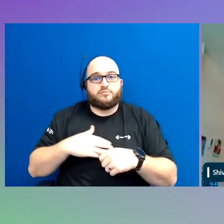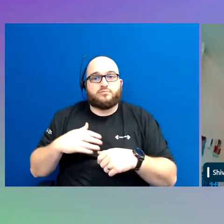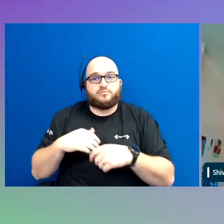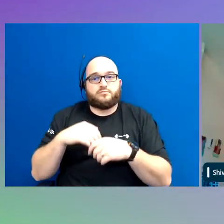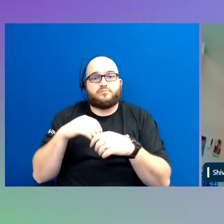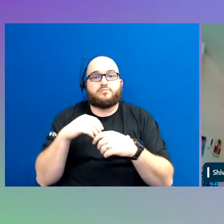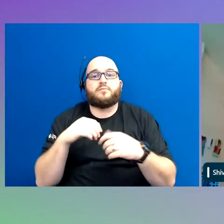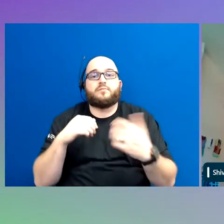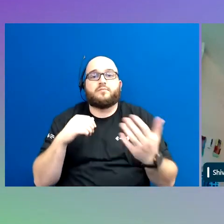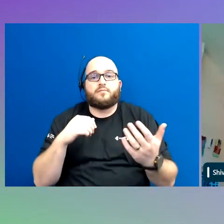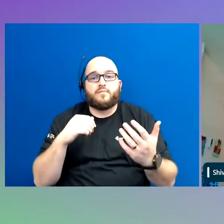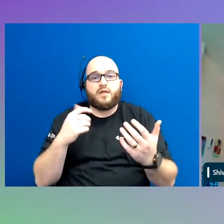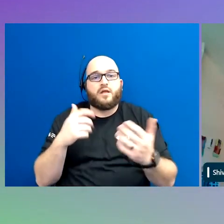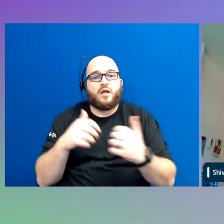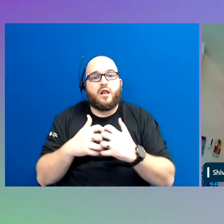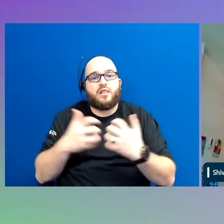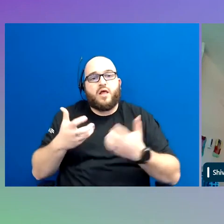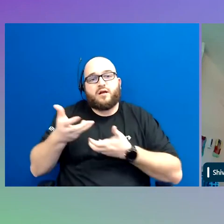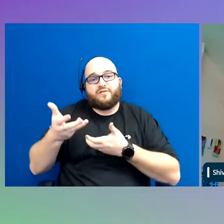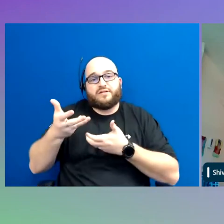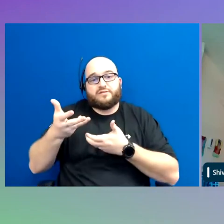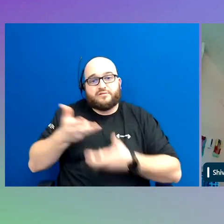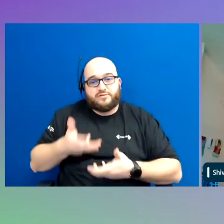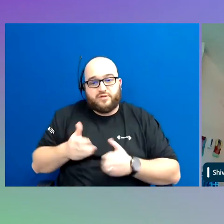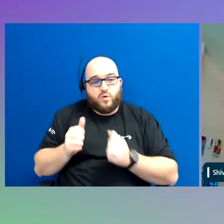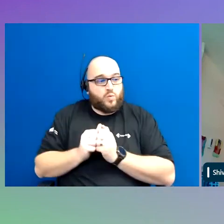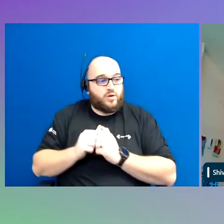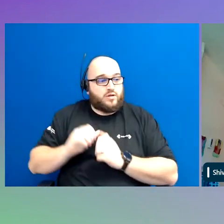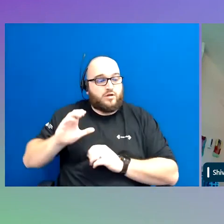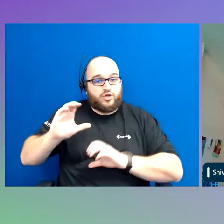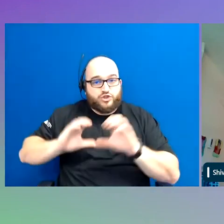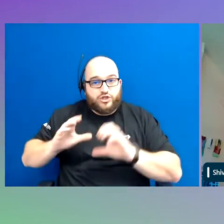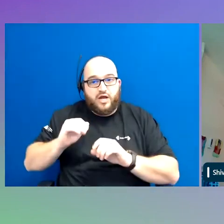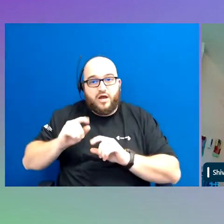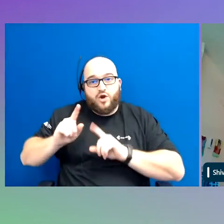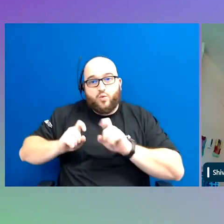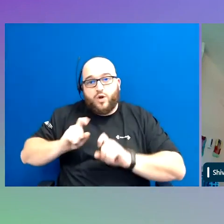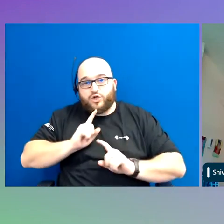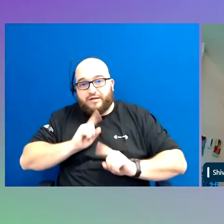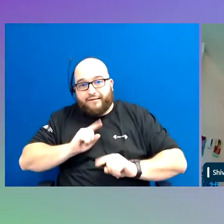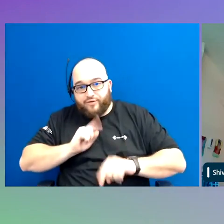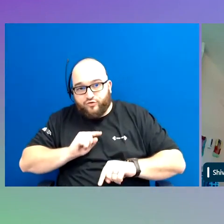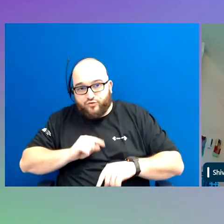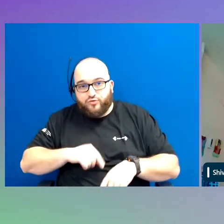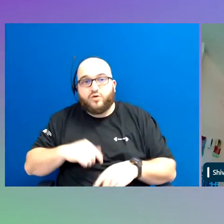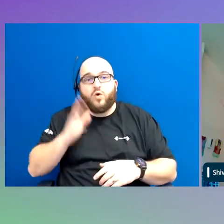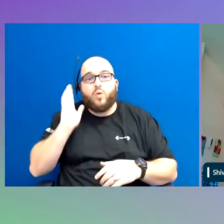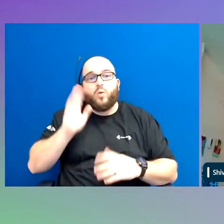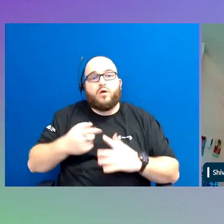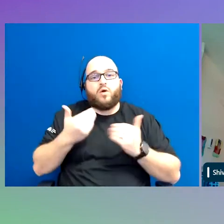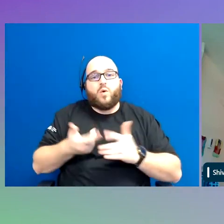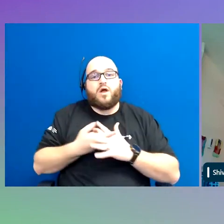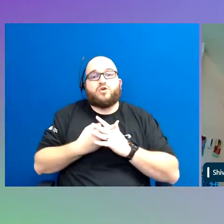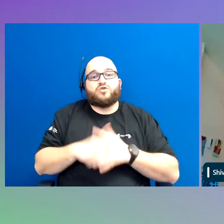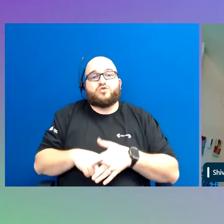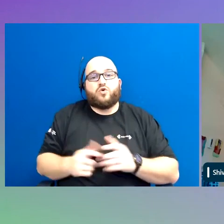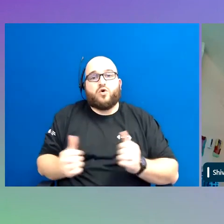the chat. And questions in the